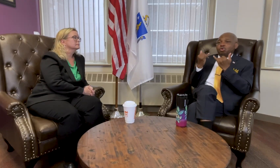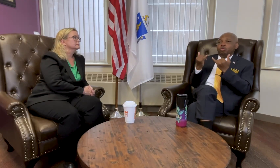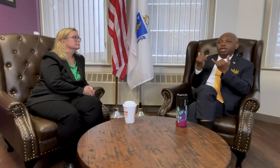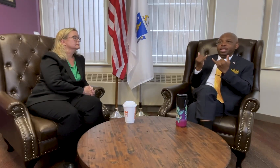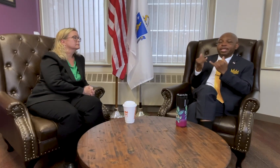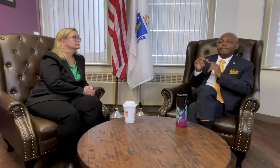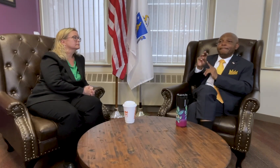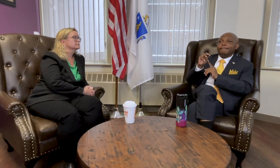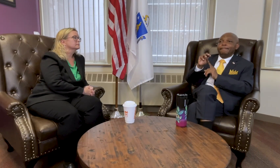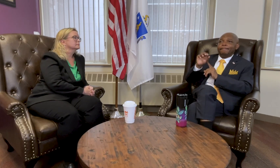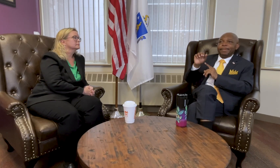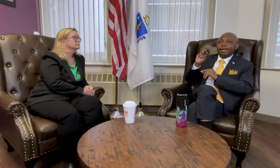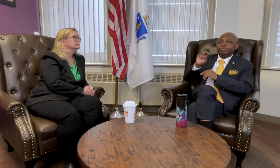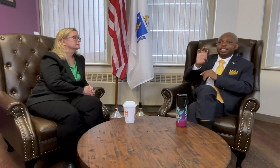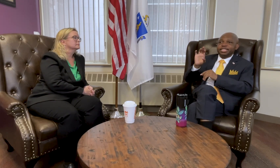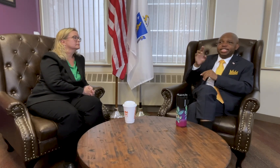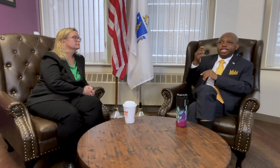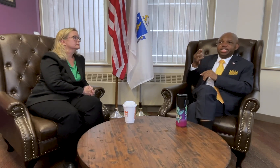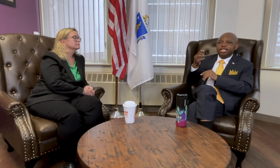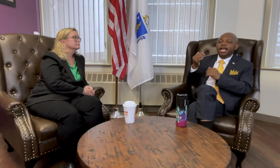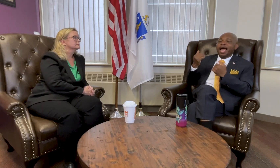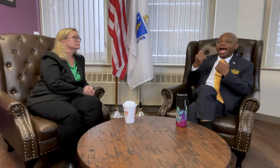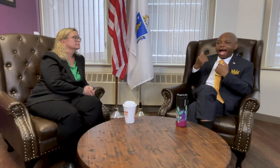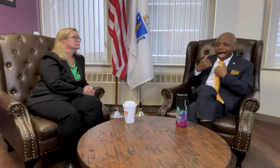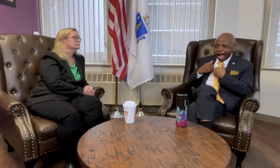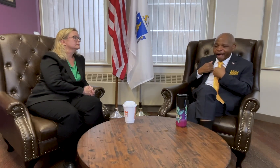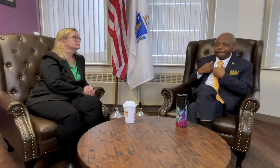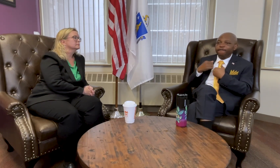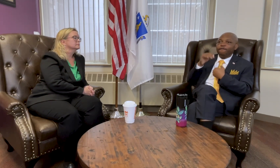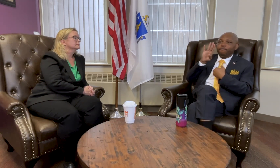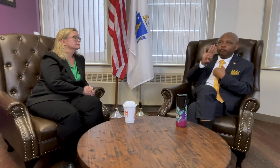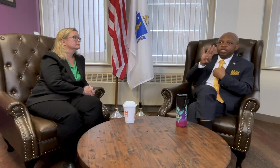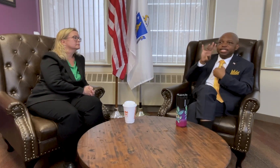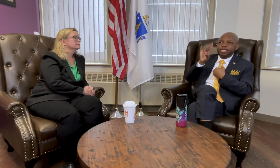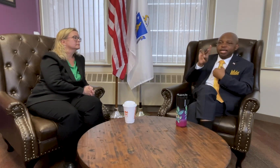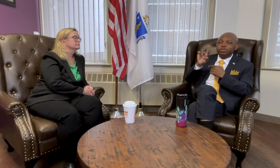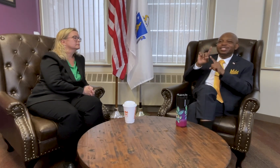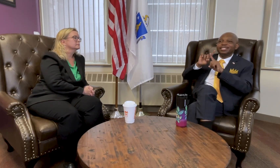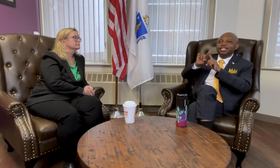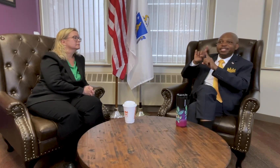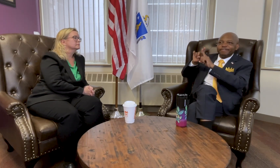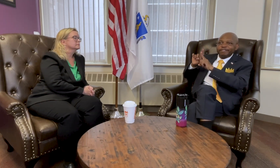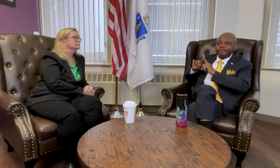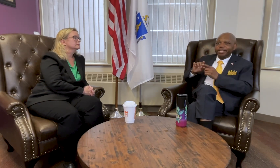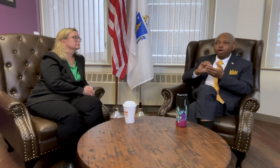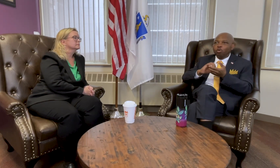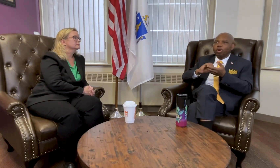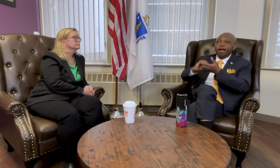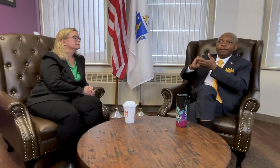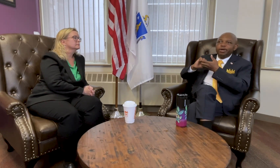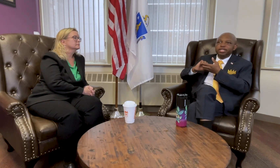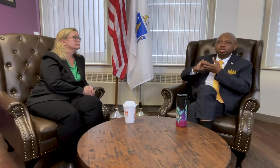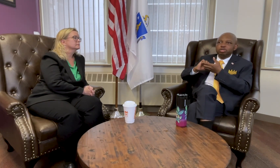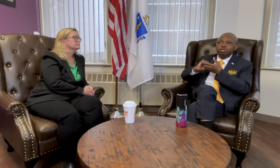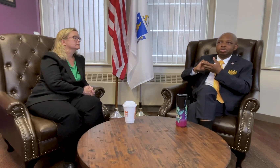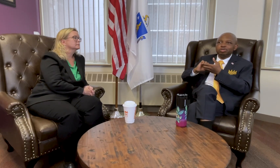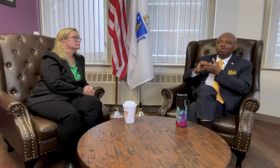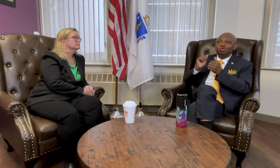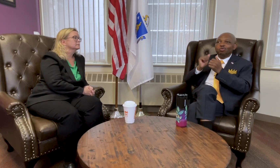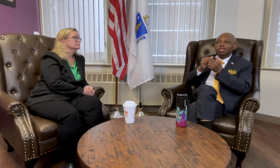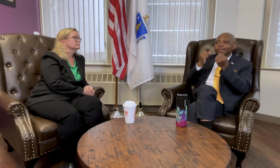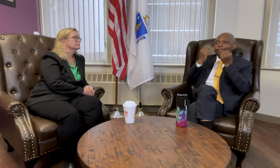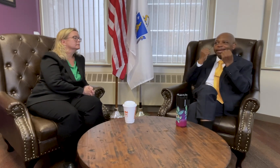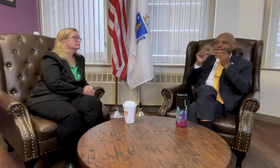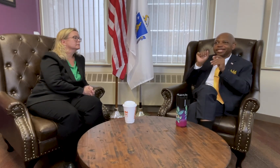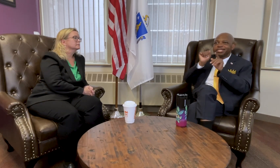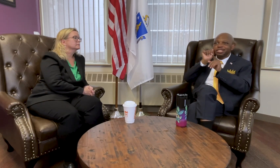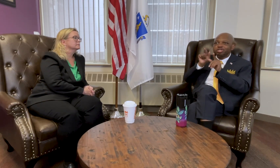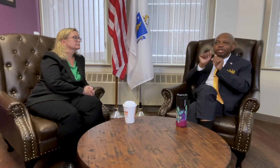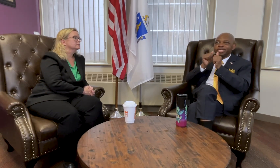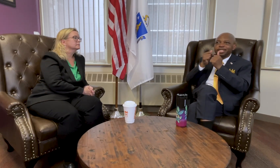Right now, MCDHH has a total of 47 different collaborations with our sister agencies,